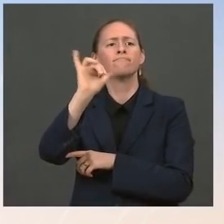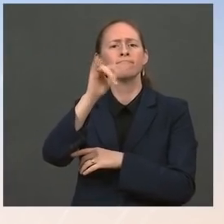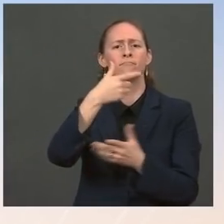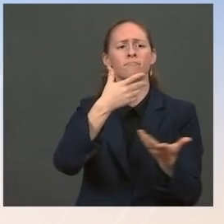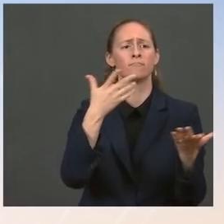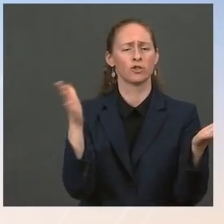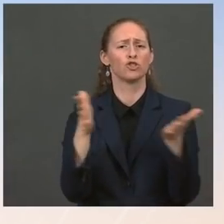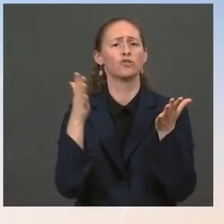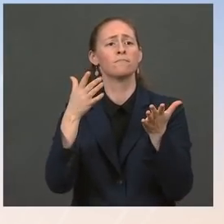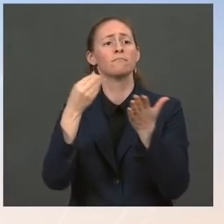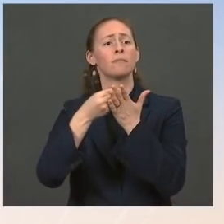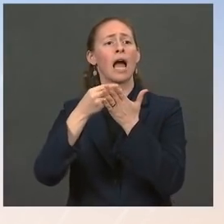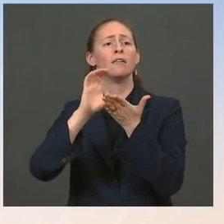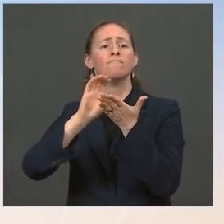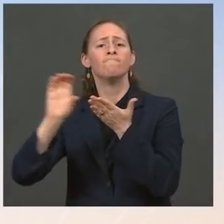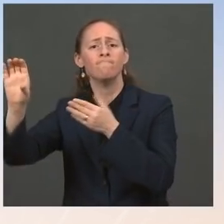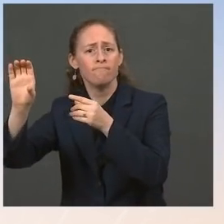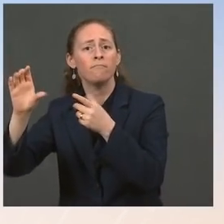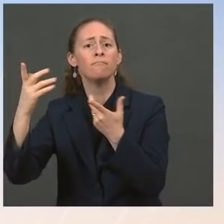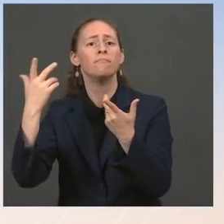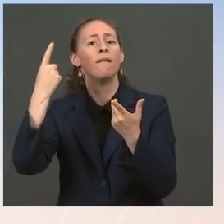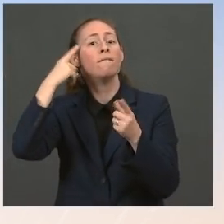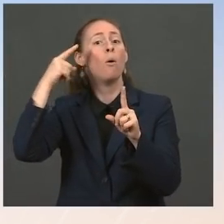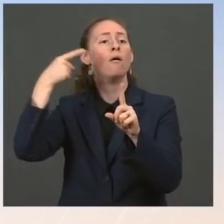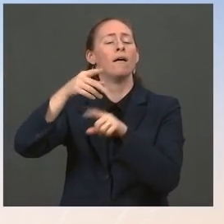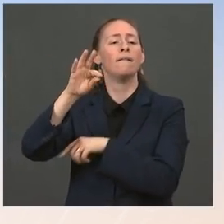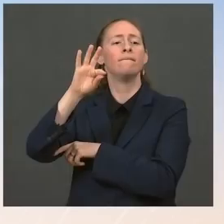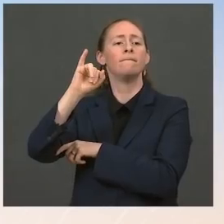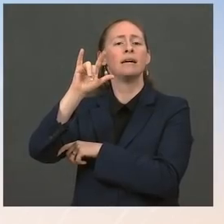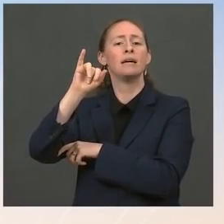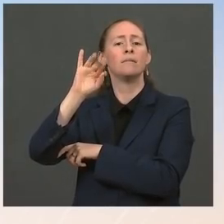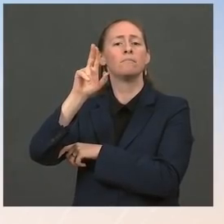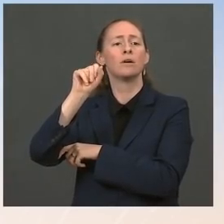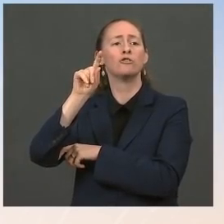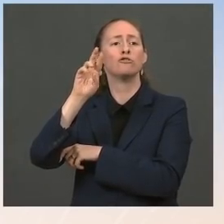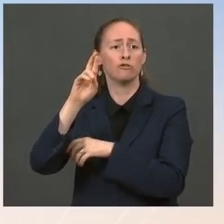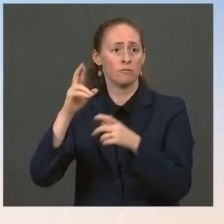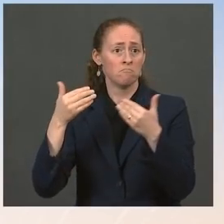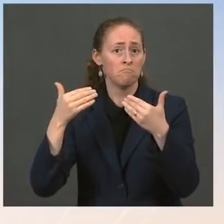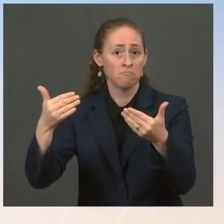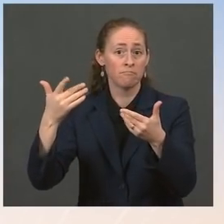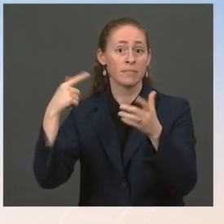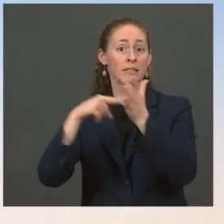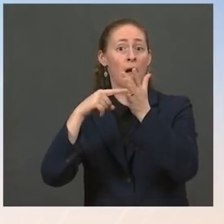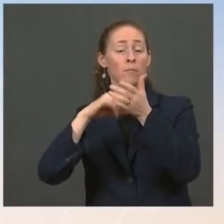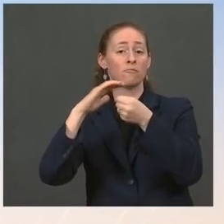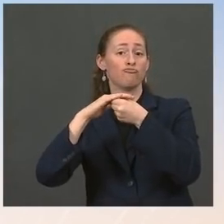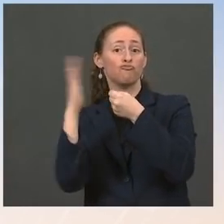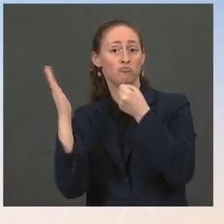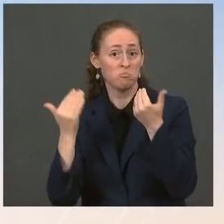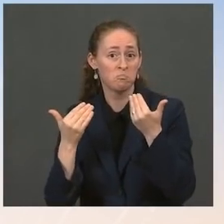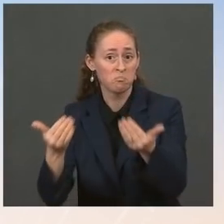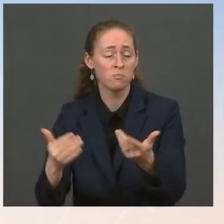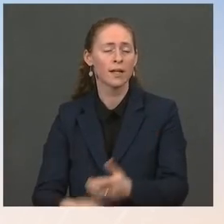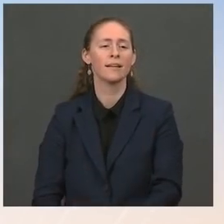to hike the debt limit. Is that where he stands? Would he be open to that? Ms. Psaki: Well, right now -- and perhaps this the awkwardness of 4:15,